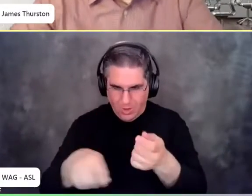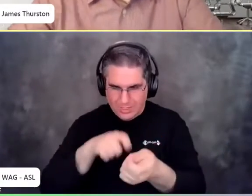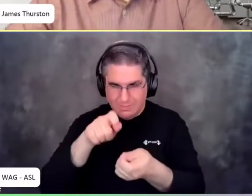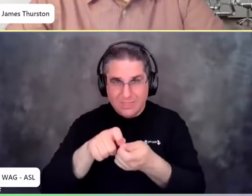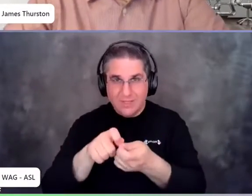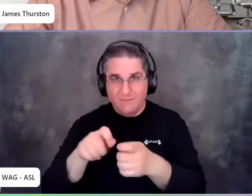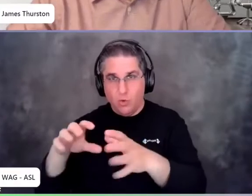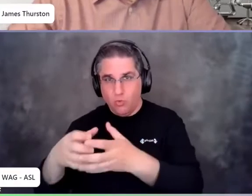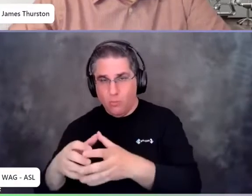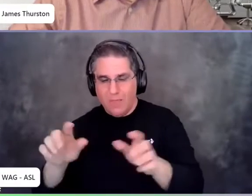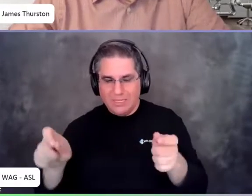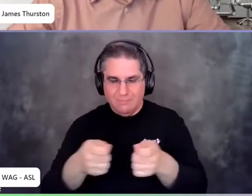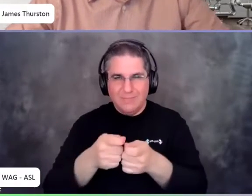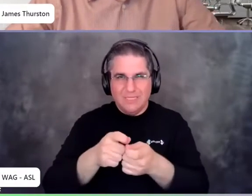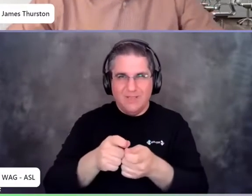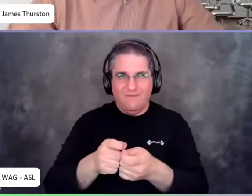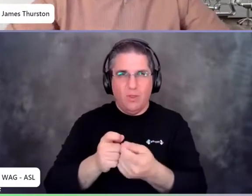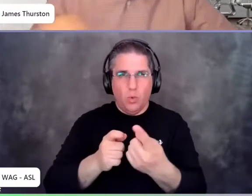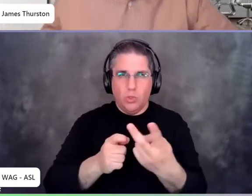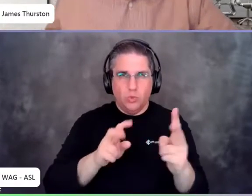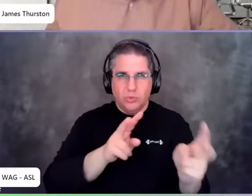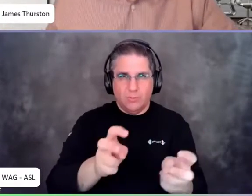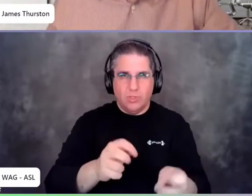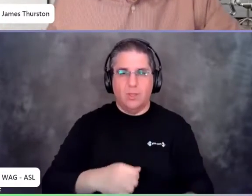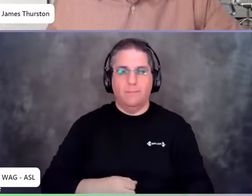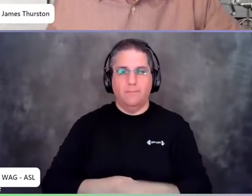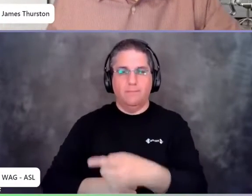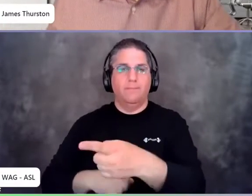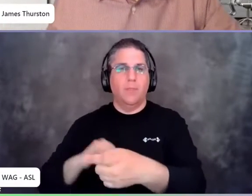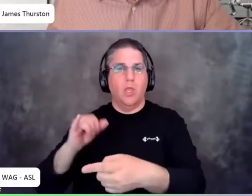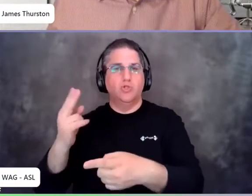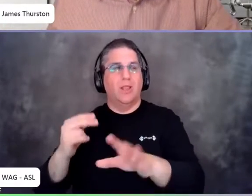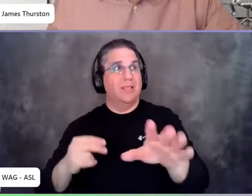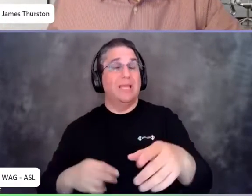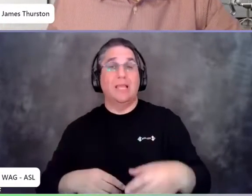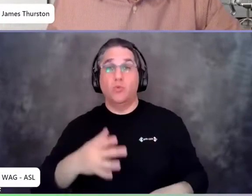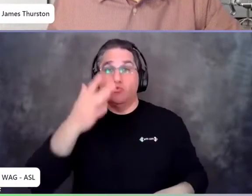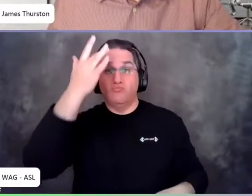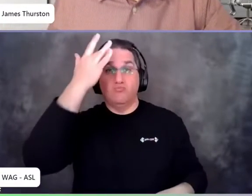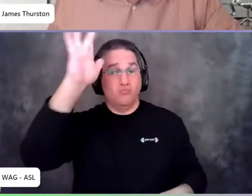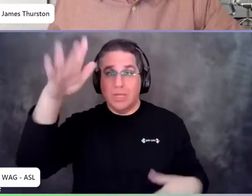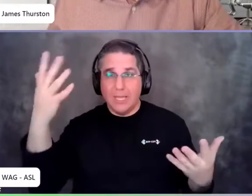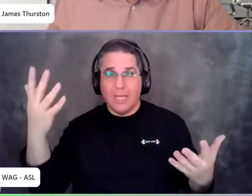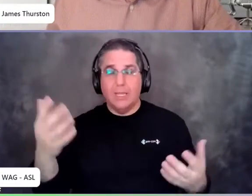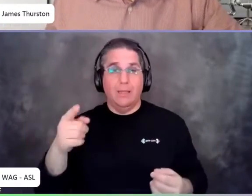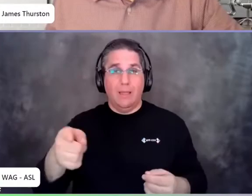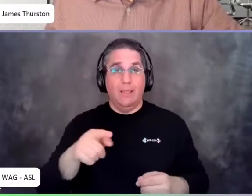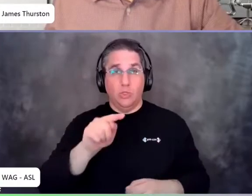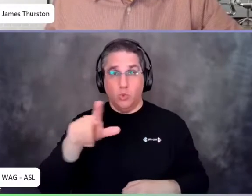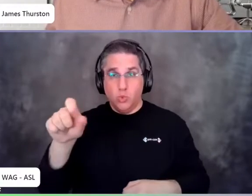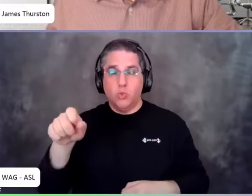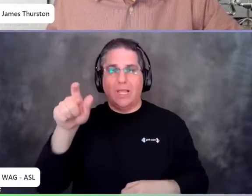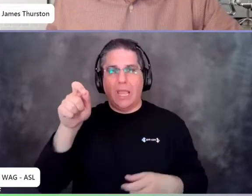university level -- so that you can absolutely apply these tools at the subset of the variables, and for a subset of